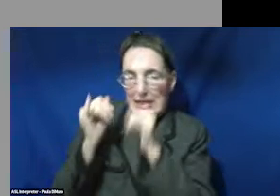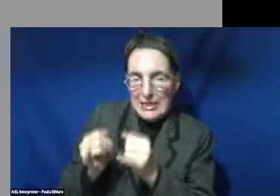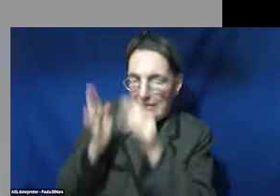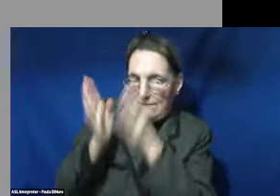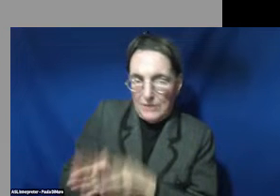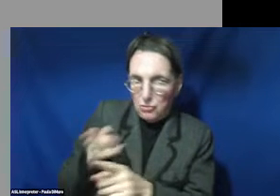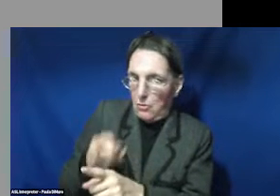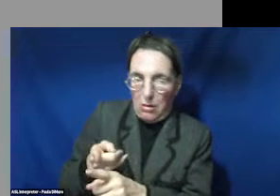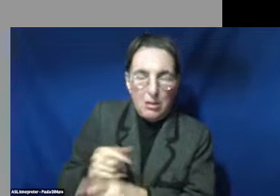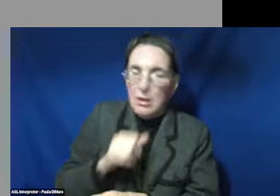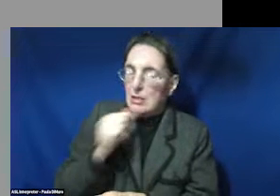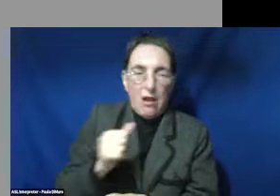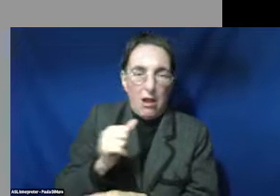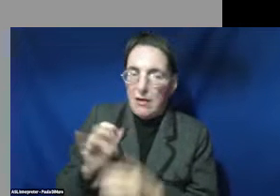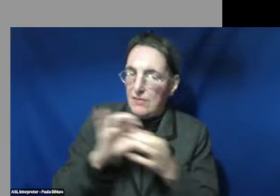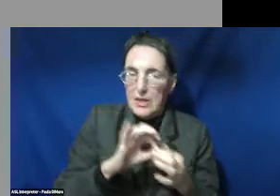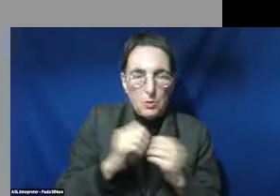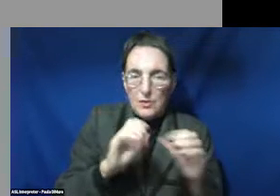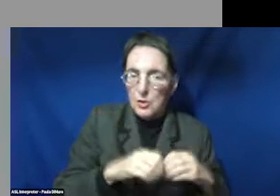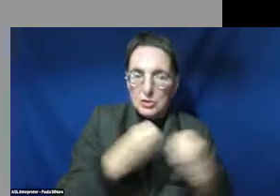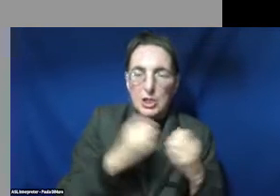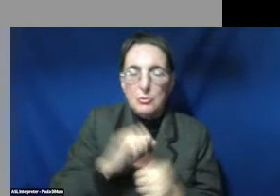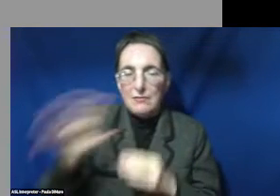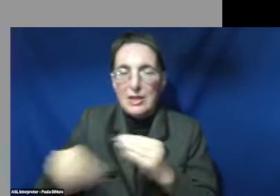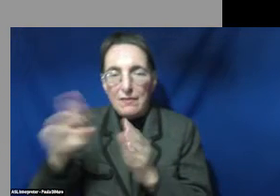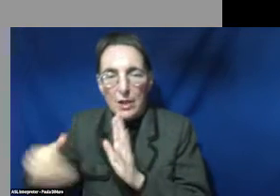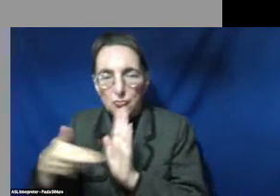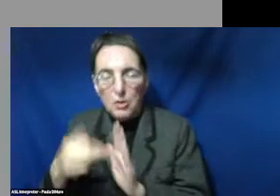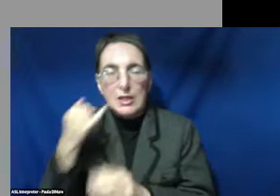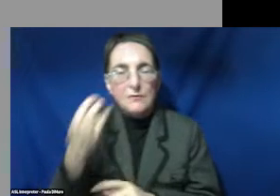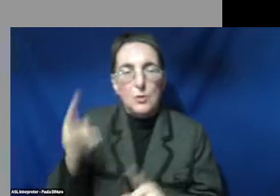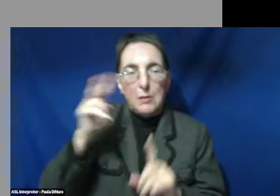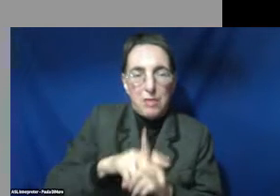You would have to add this role as well if you're applying as a fellow. So that's why I have two options here.